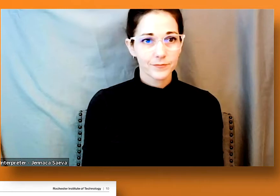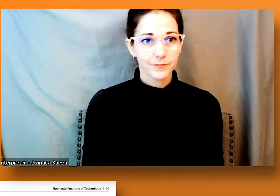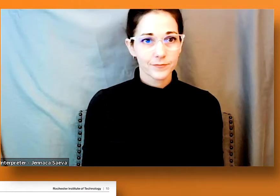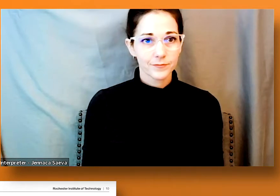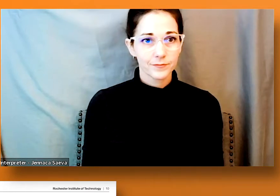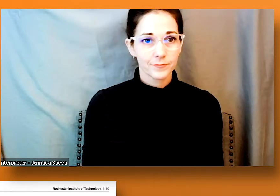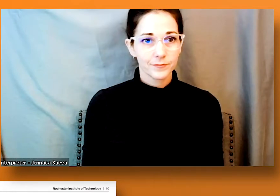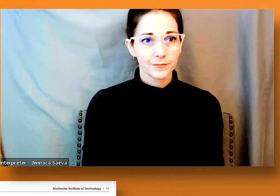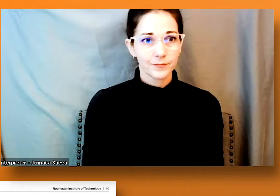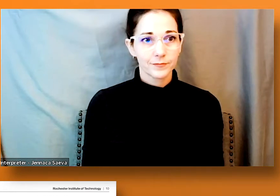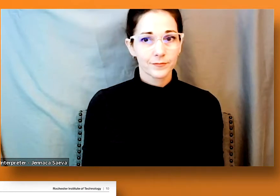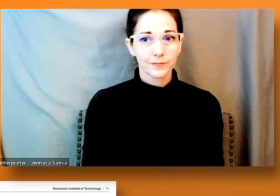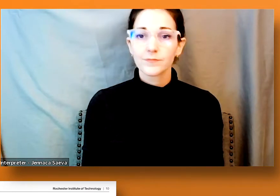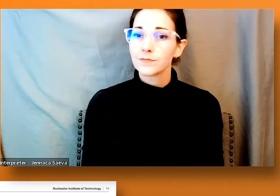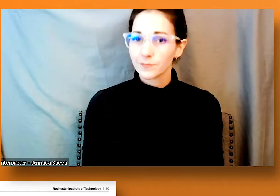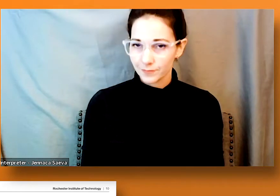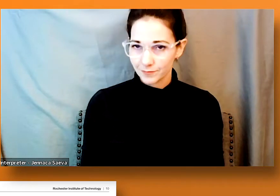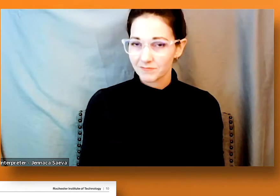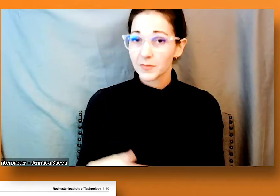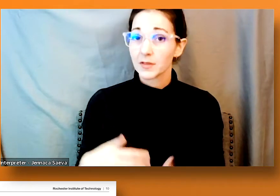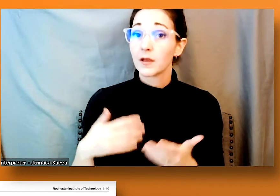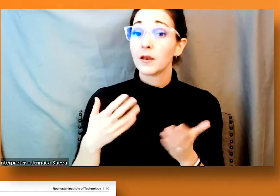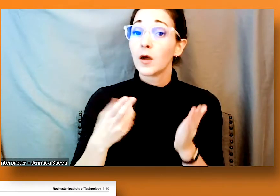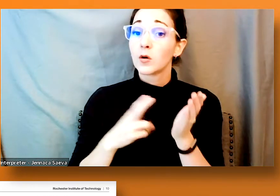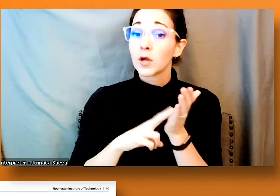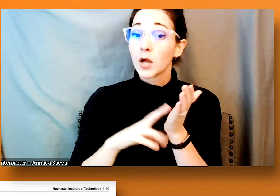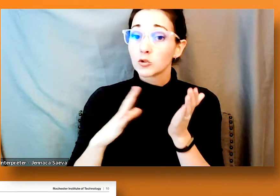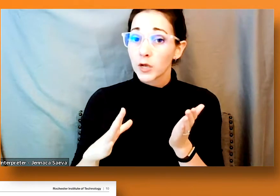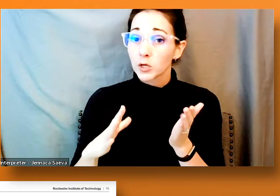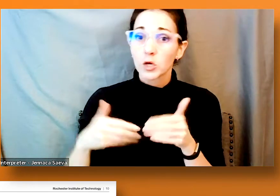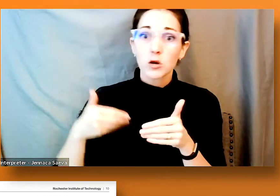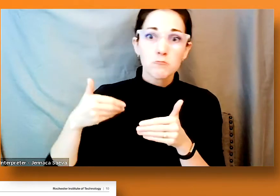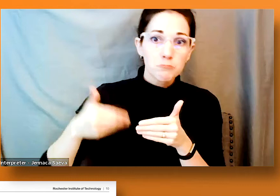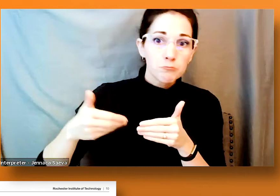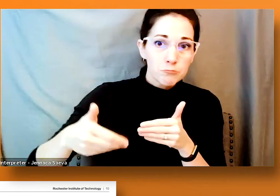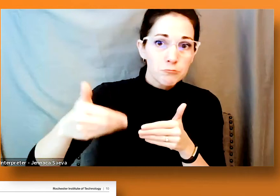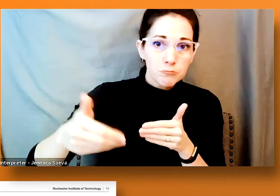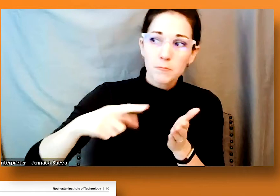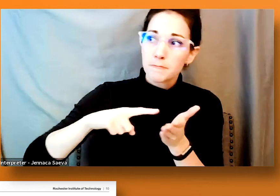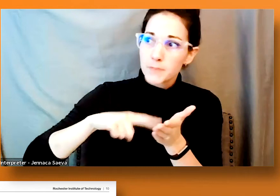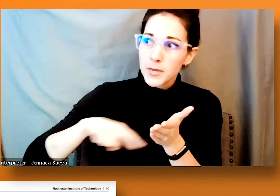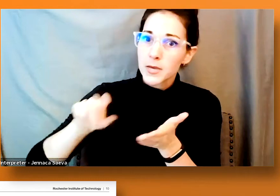And as payments get made to the contract subcontractors,